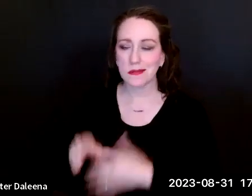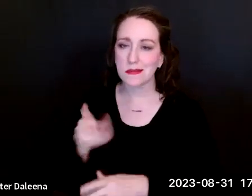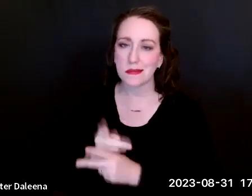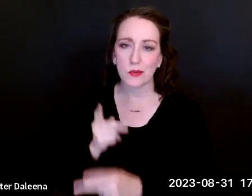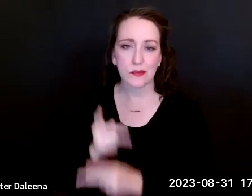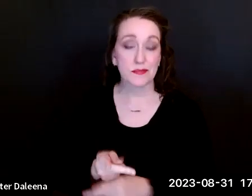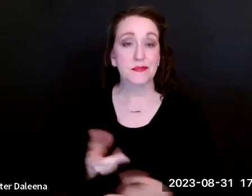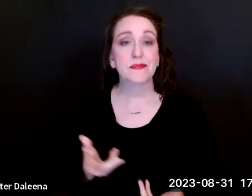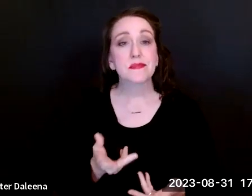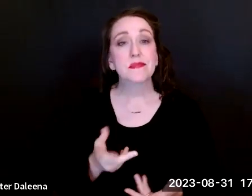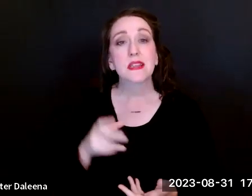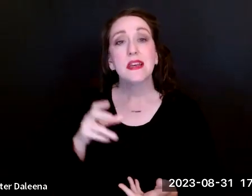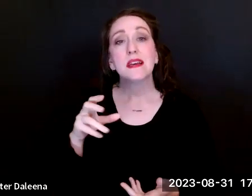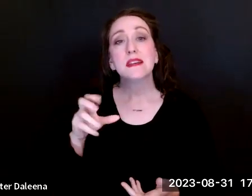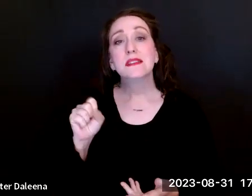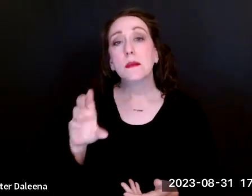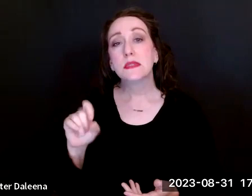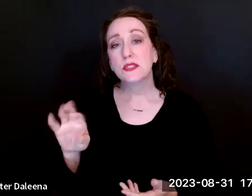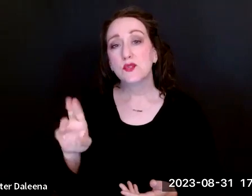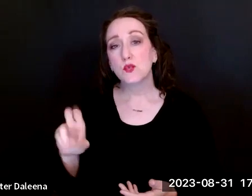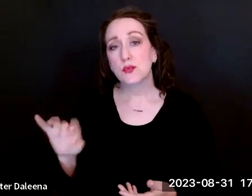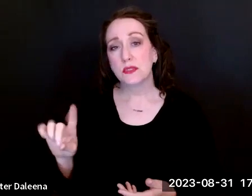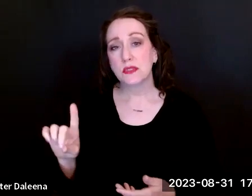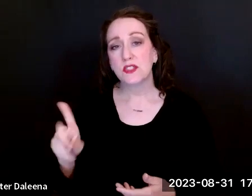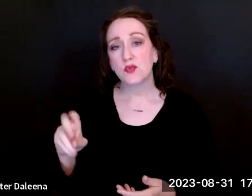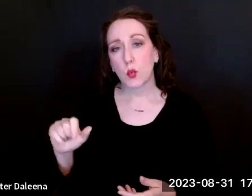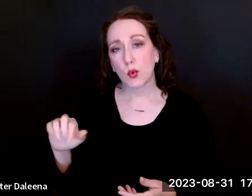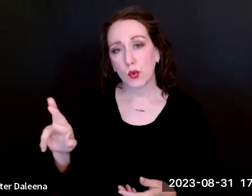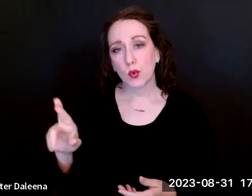for substance use disorder professionals we are considering a recommendation to remove